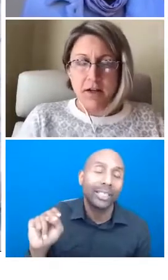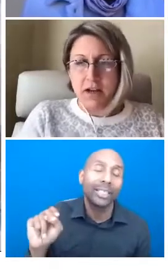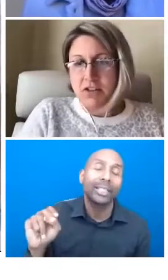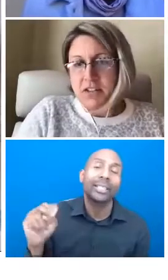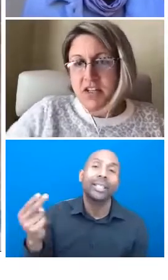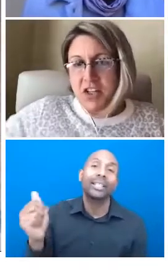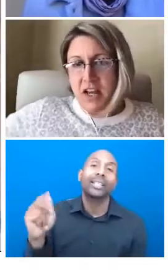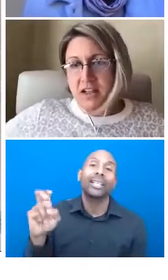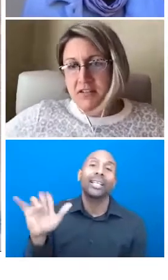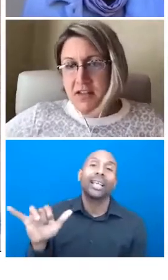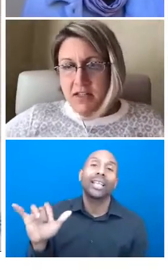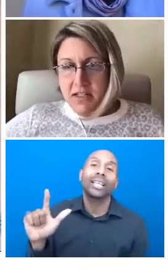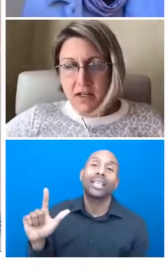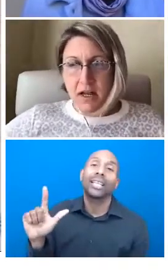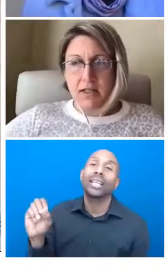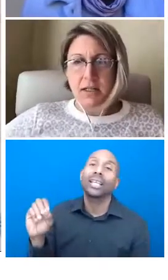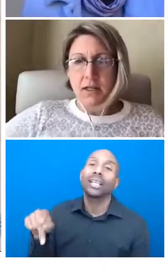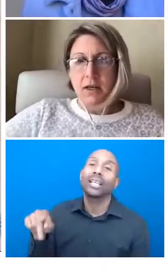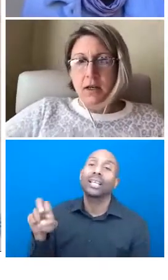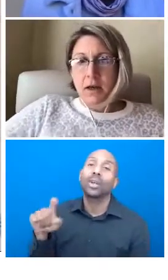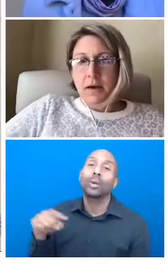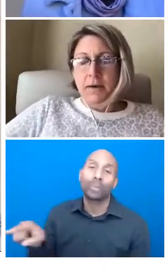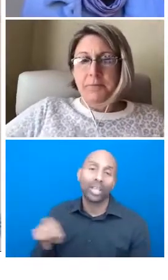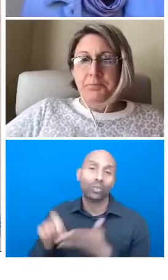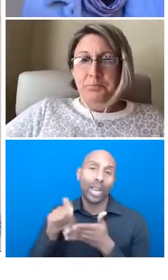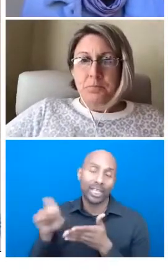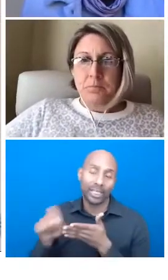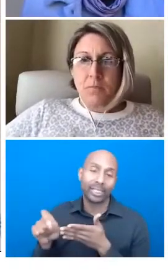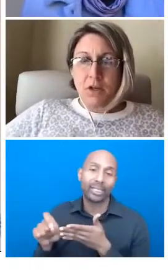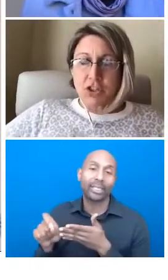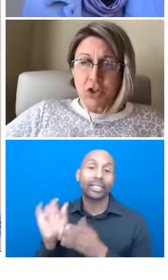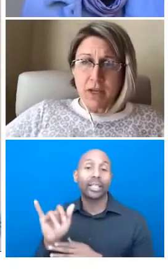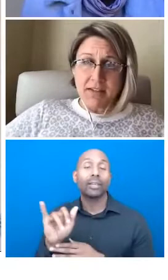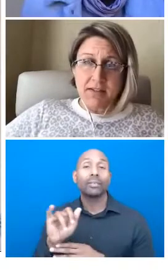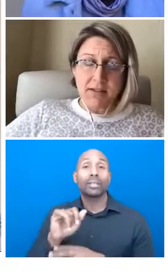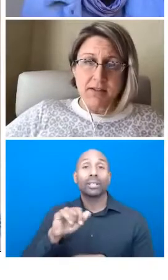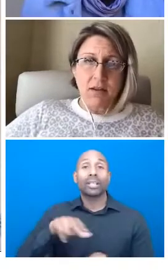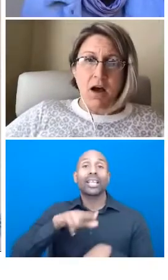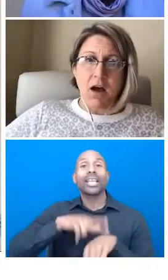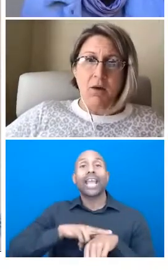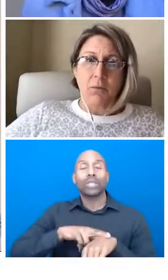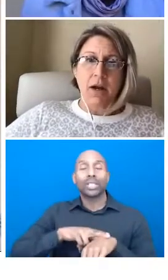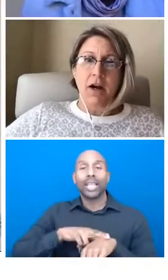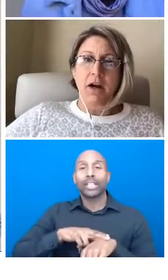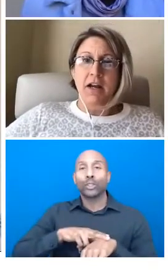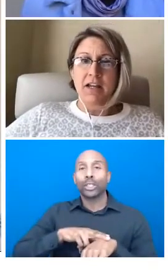The natural citizenship act of 1890 showcases this law.